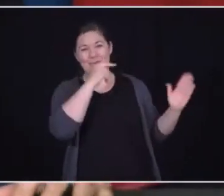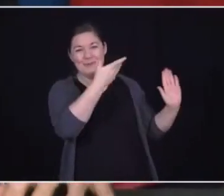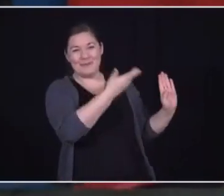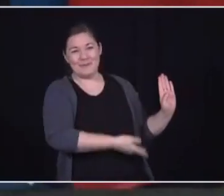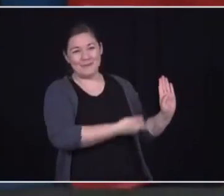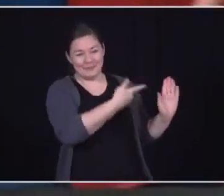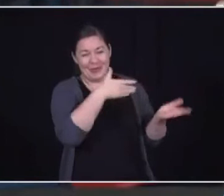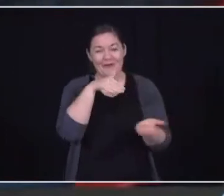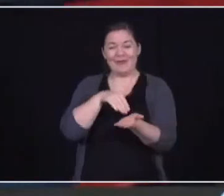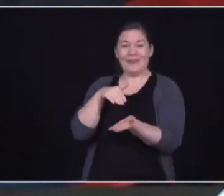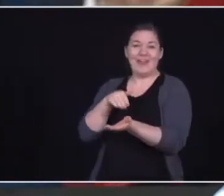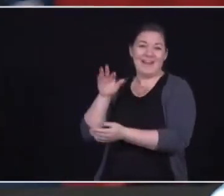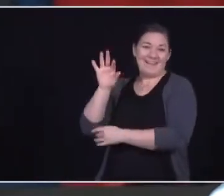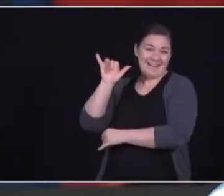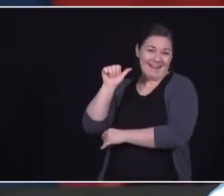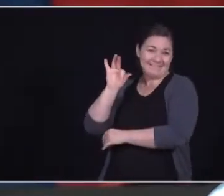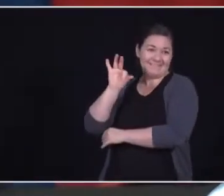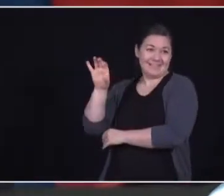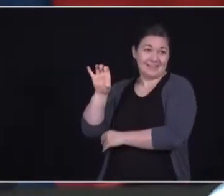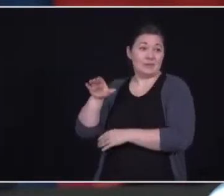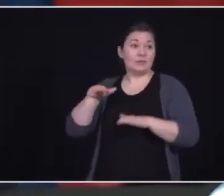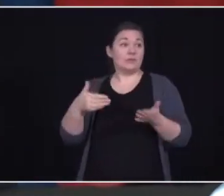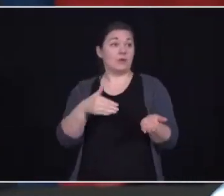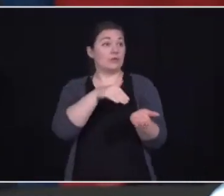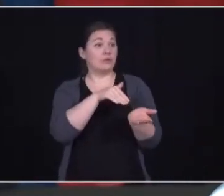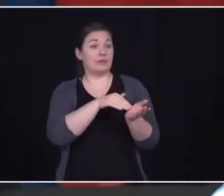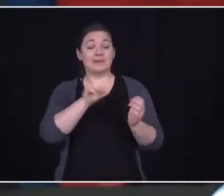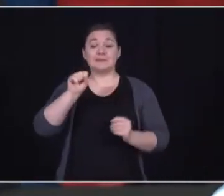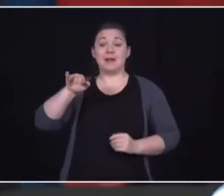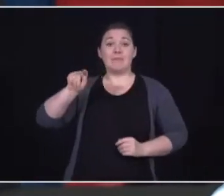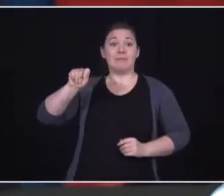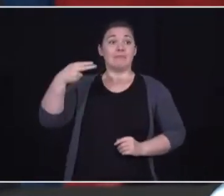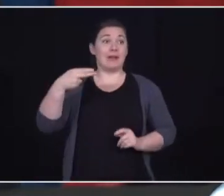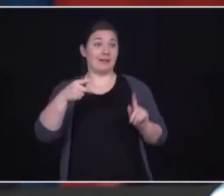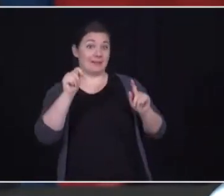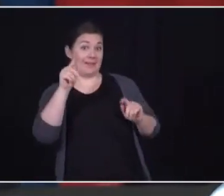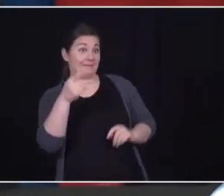with well-known Dr. Barbara Yaffe, then I would like to introduce Dr.